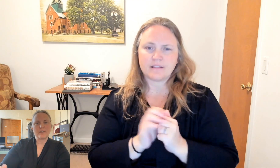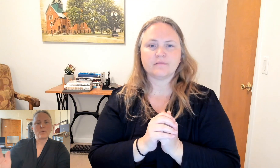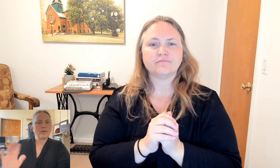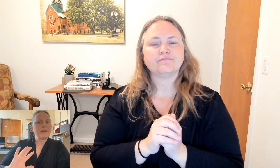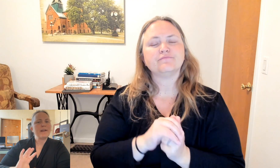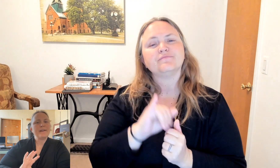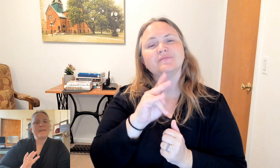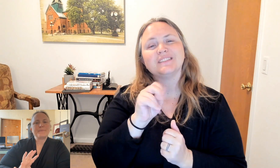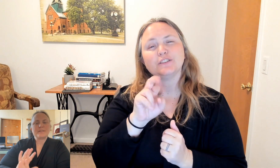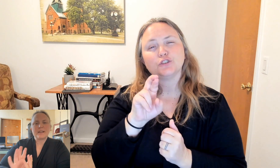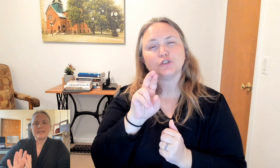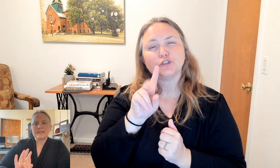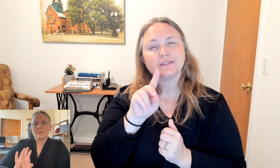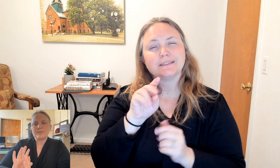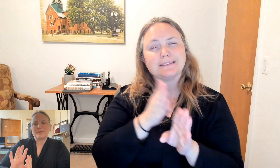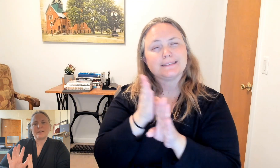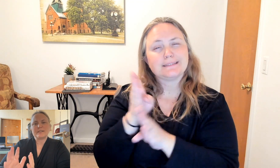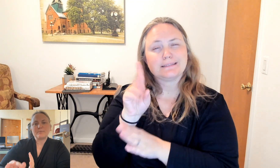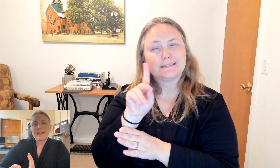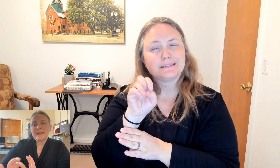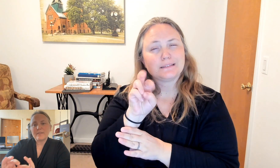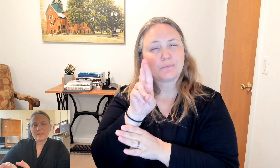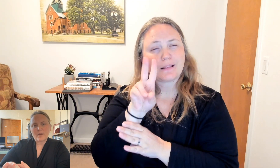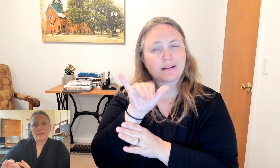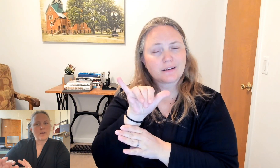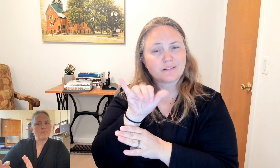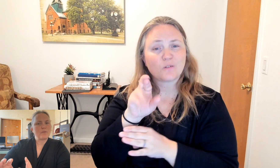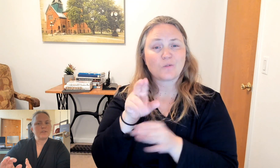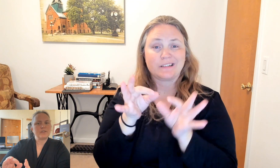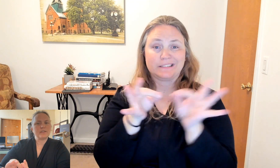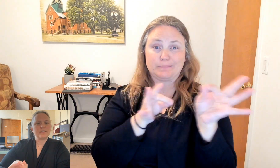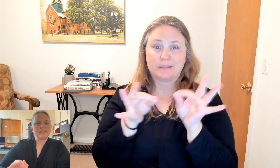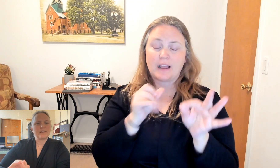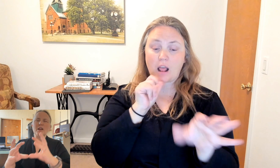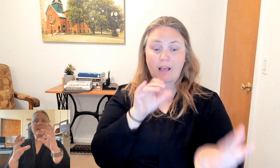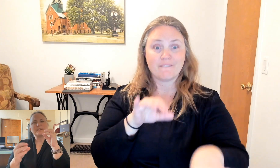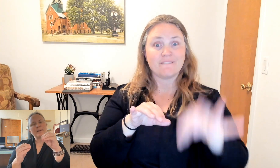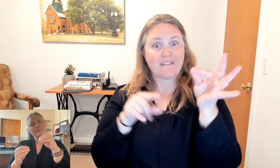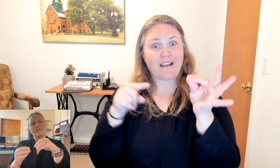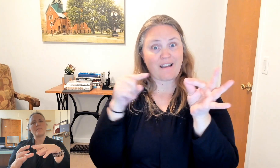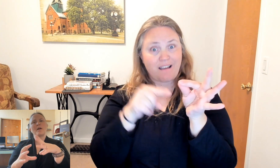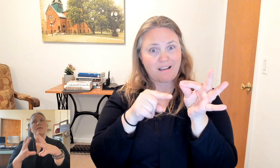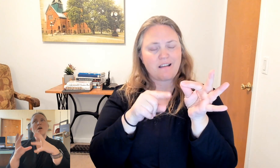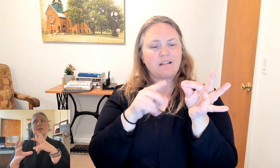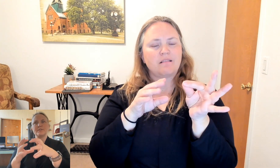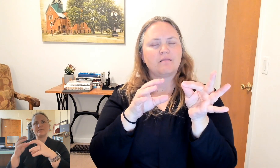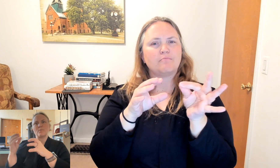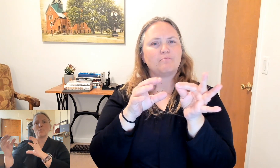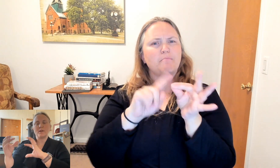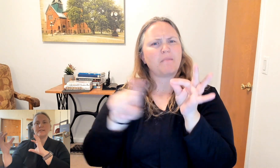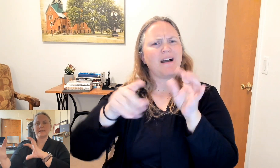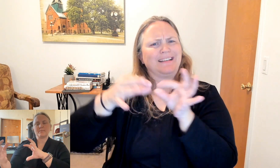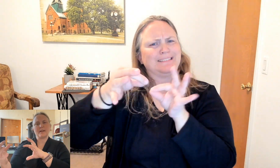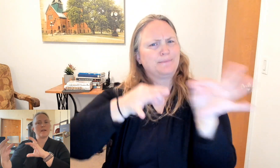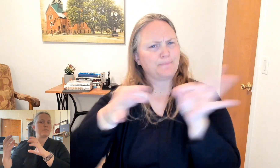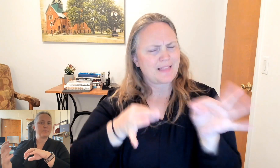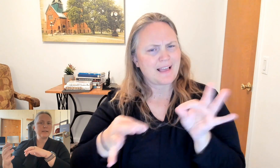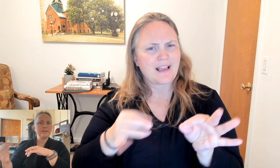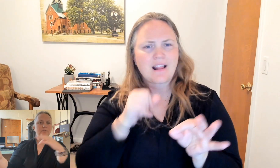category, studies that want to explain a phenomenon more than just trying to explain a phenomenon, not just from one disciplinary perspective,